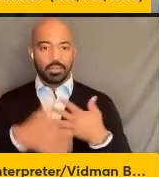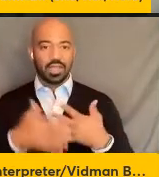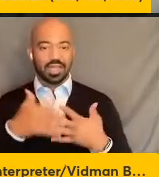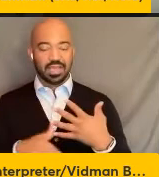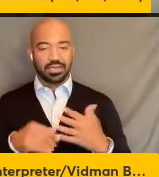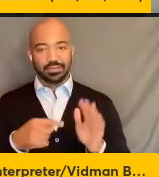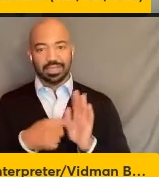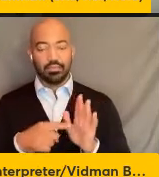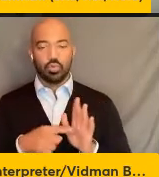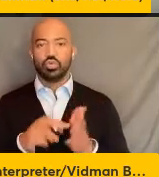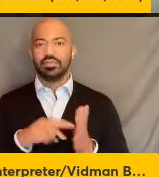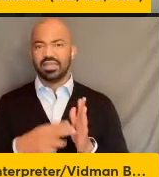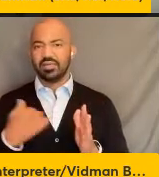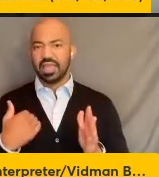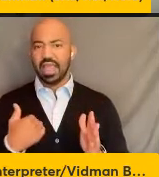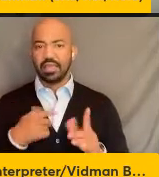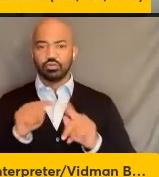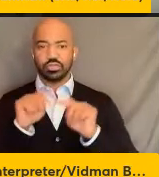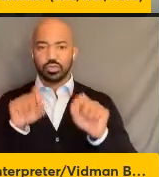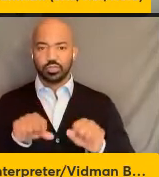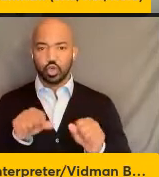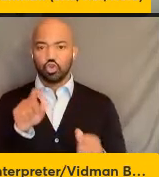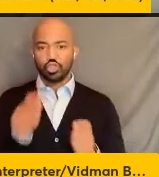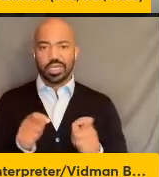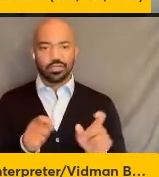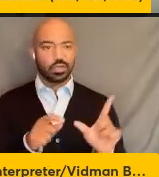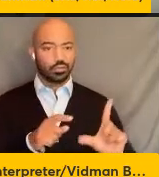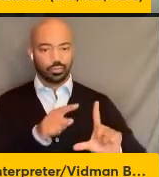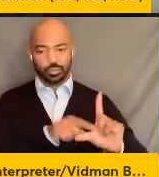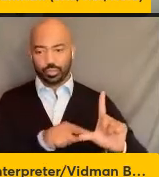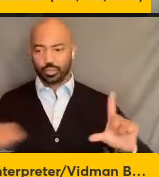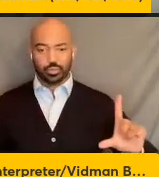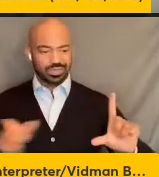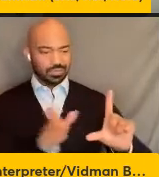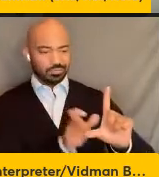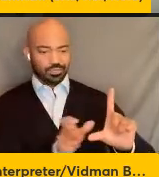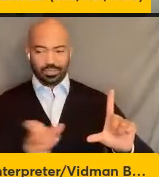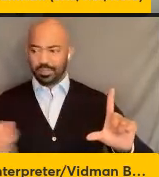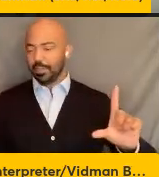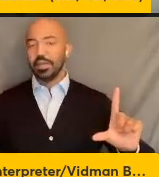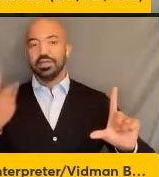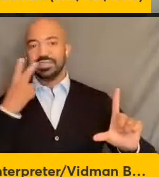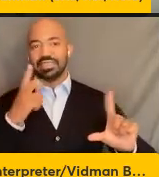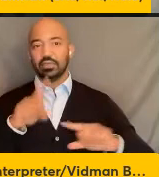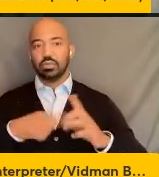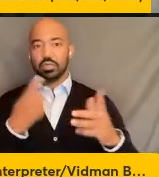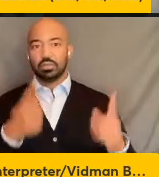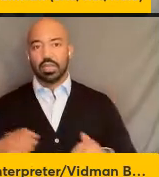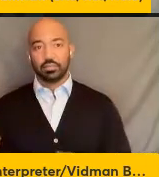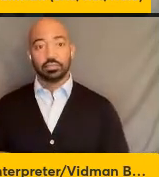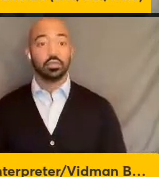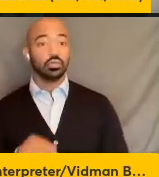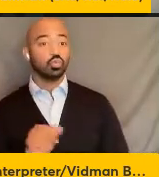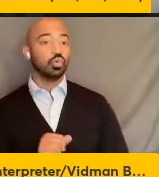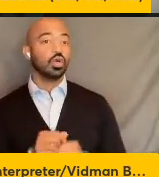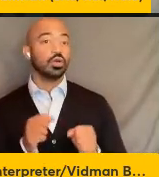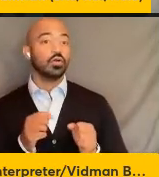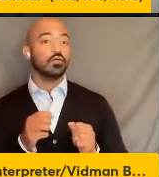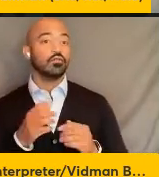perspective. transcriptional changes before people develop TB disease. So the workflow starts with these frozen PAXgene tubes